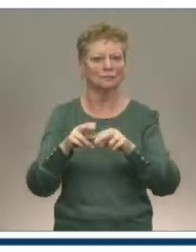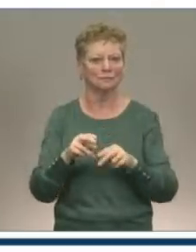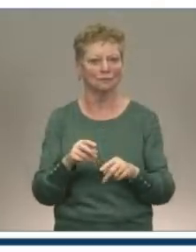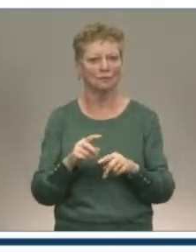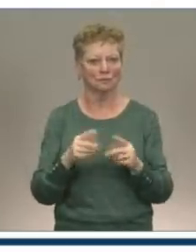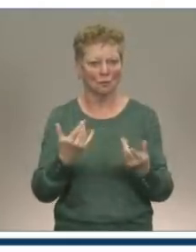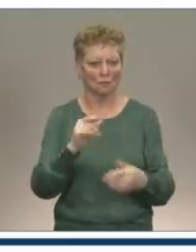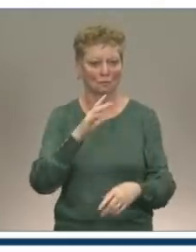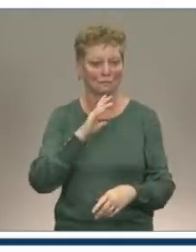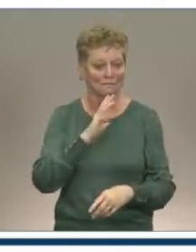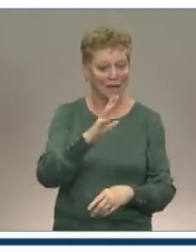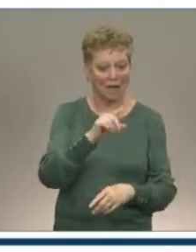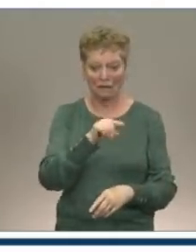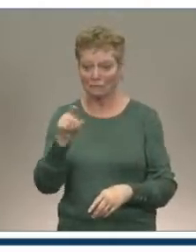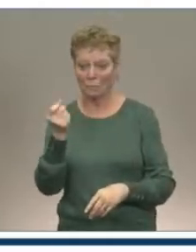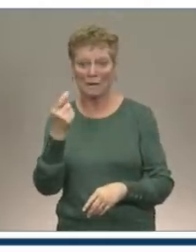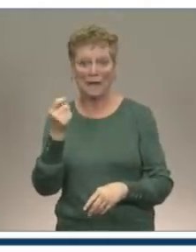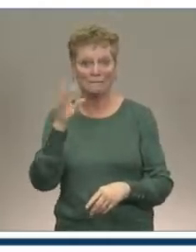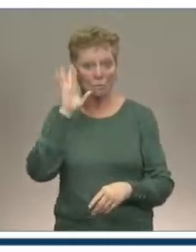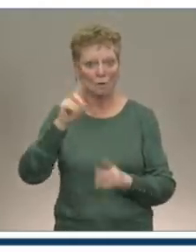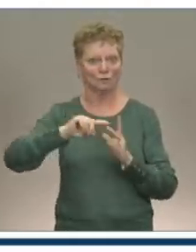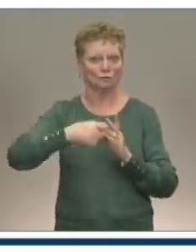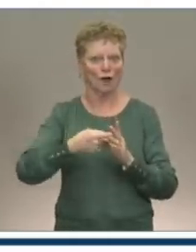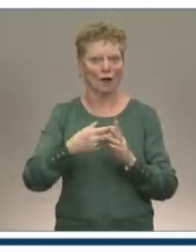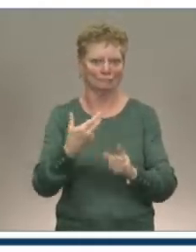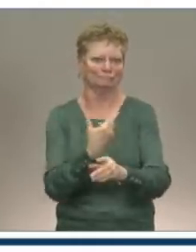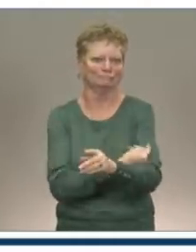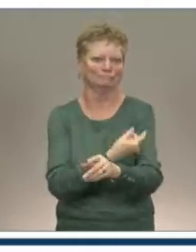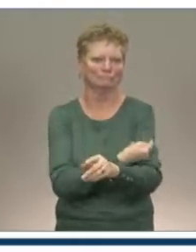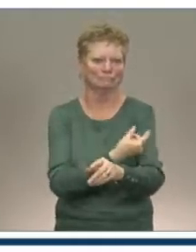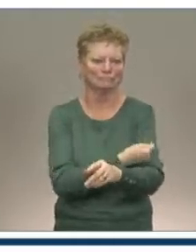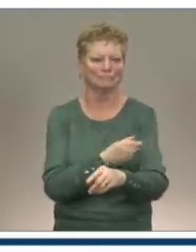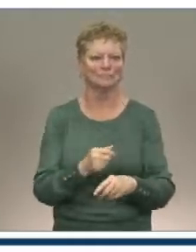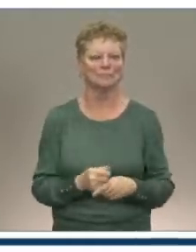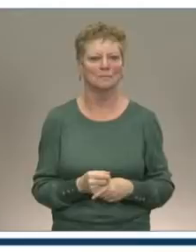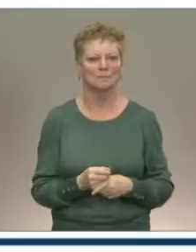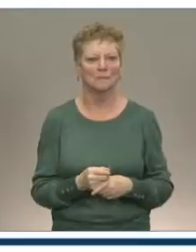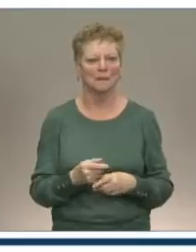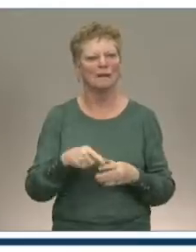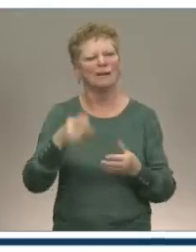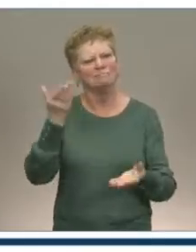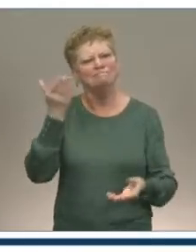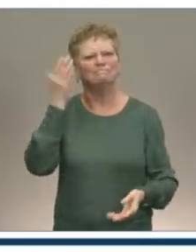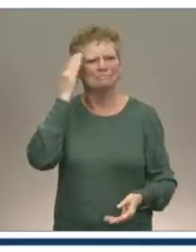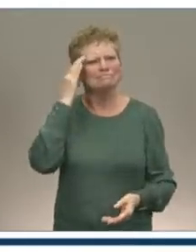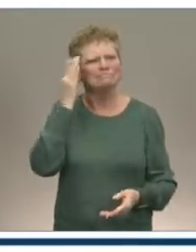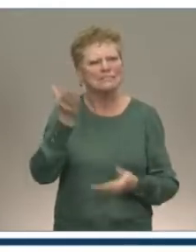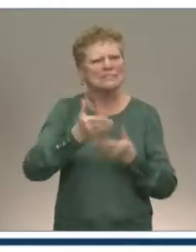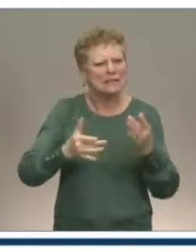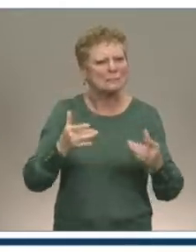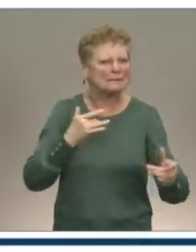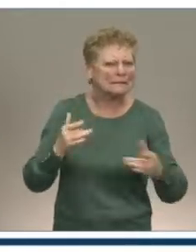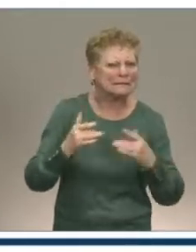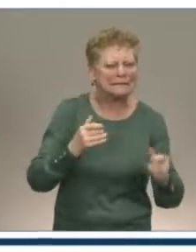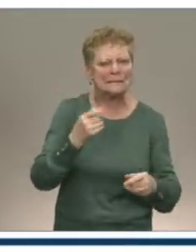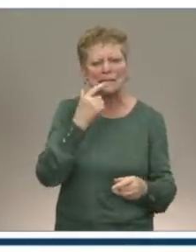11 vaccination rate ramps up i know that some are concerned about vaccinations of of younger